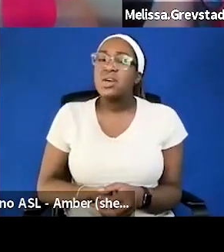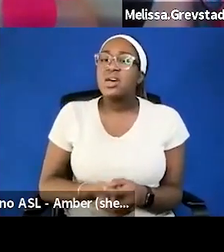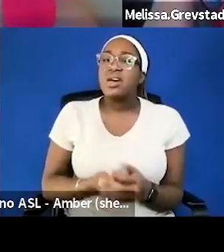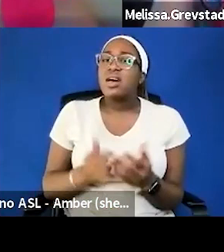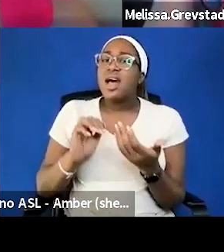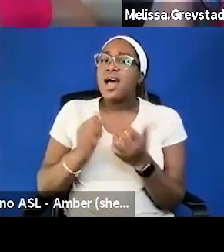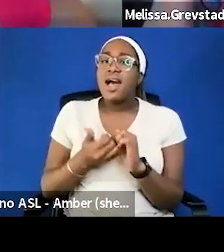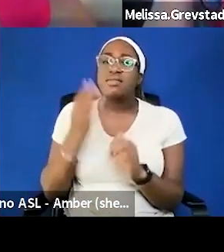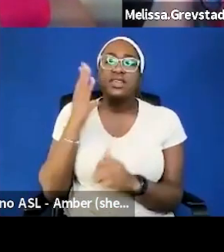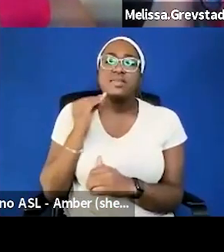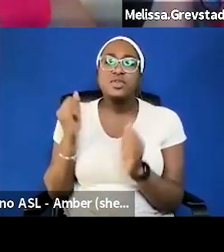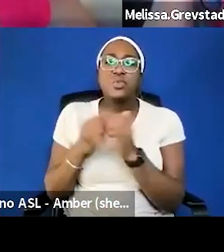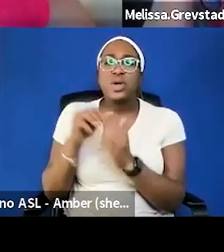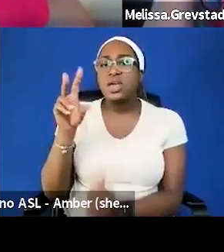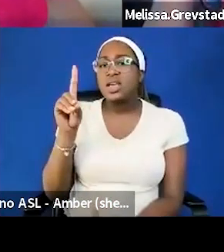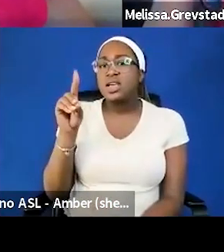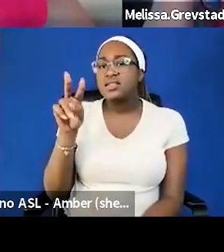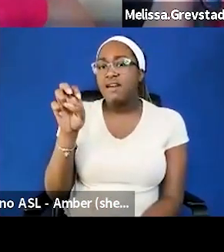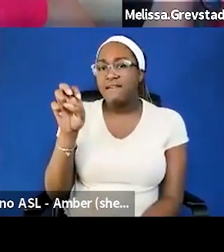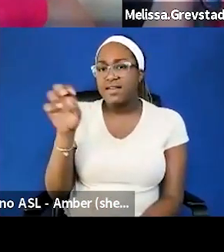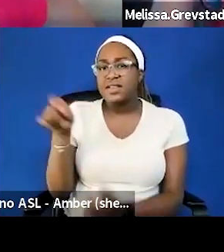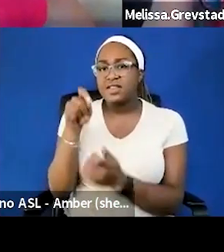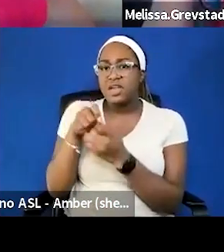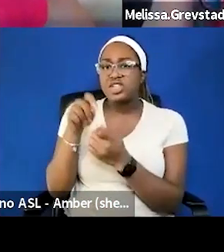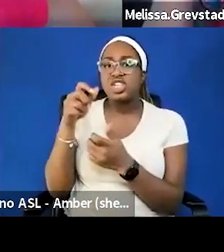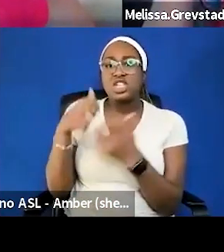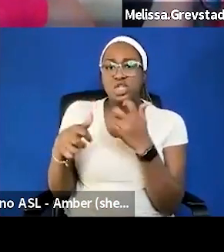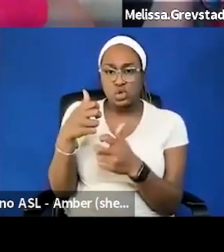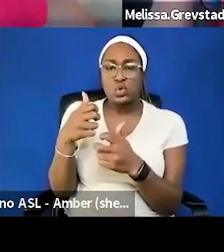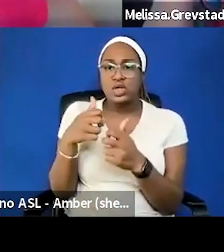And especially around this issue, around the issue of size, freedom?